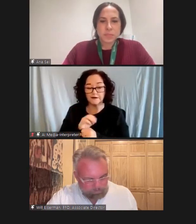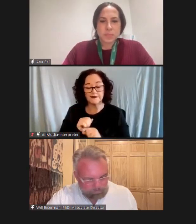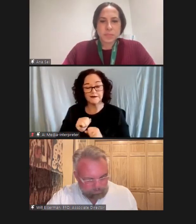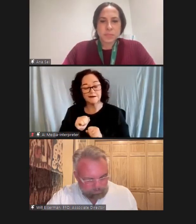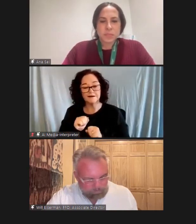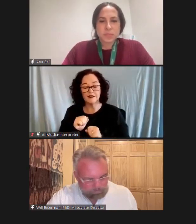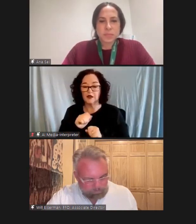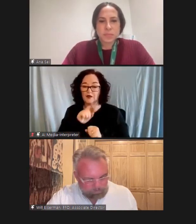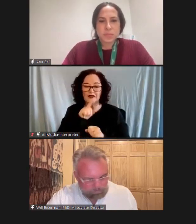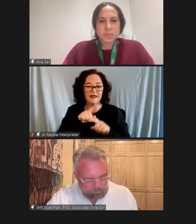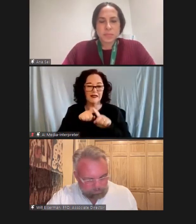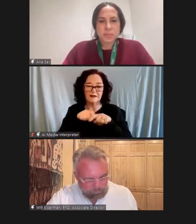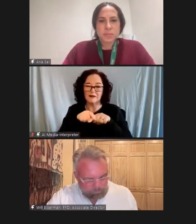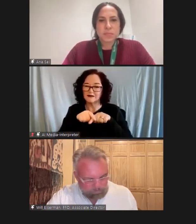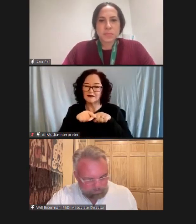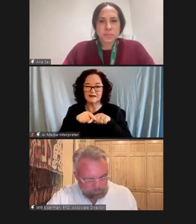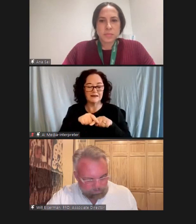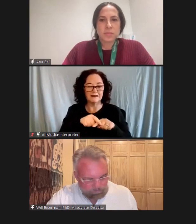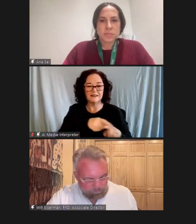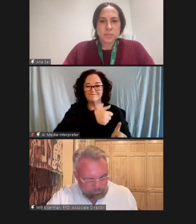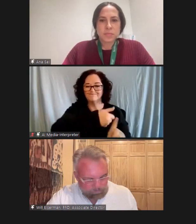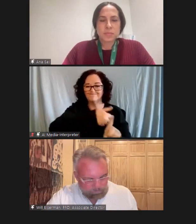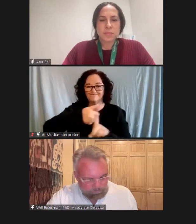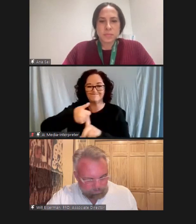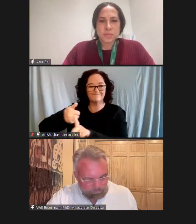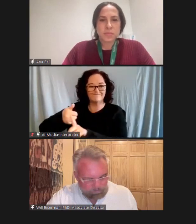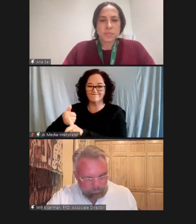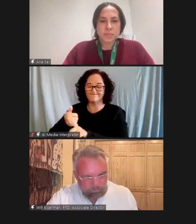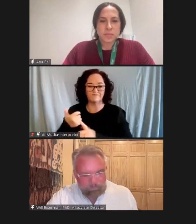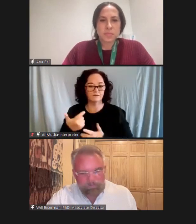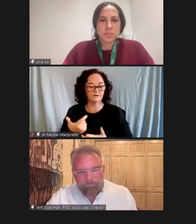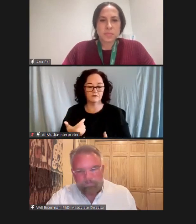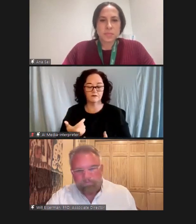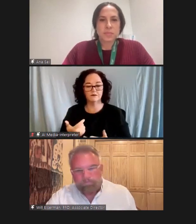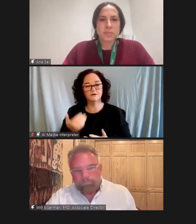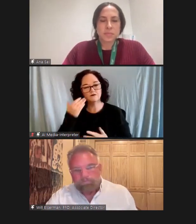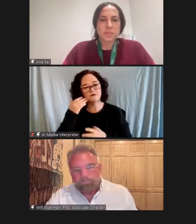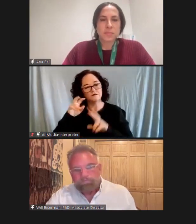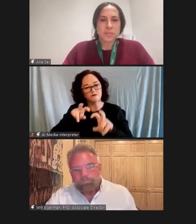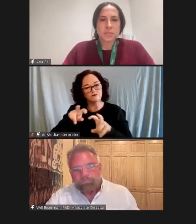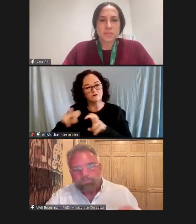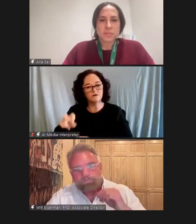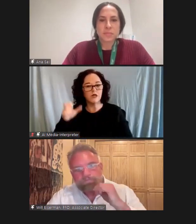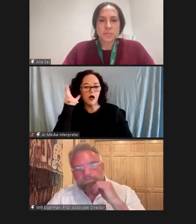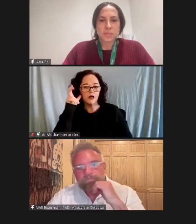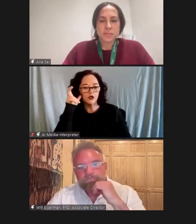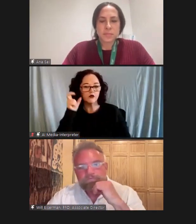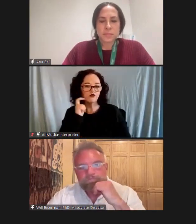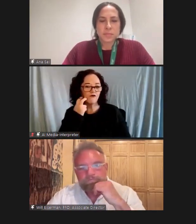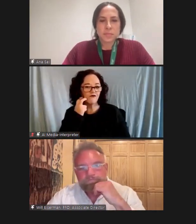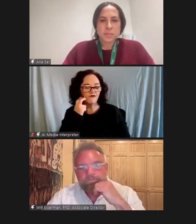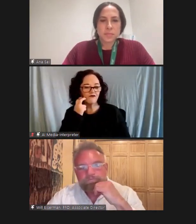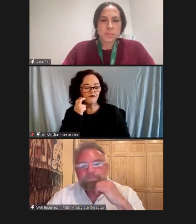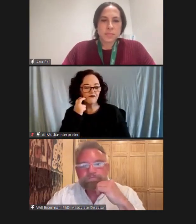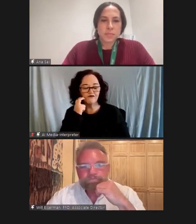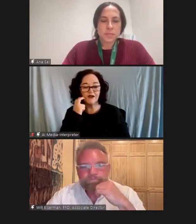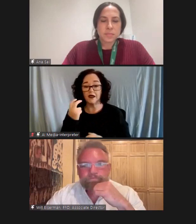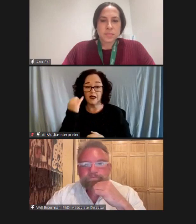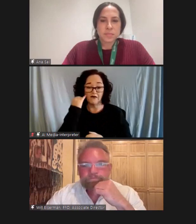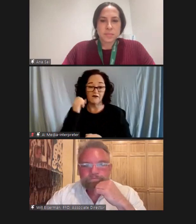basis for that of looking at the auditory nerve and the B it